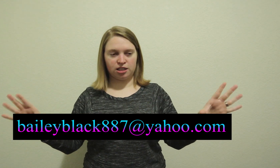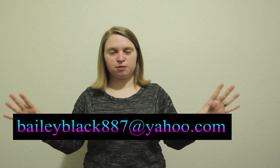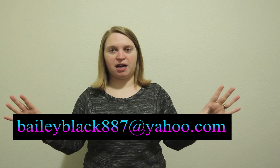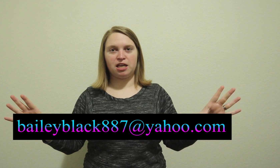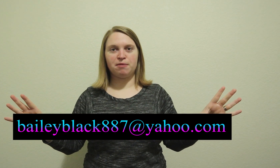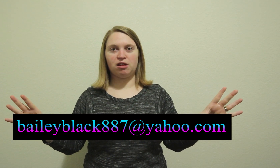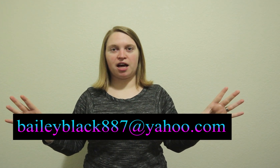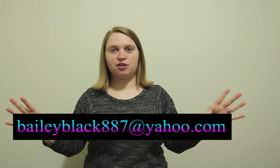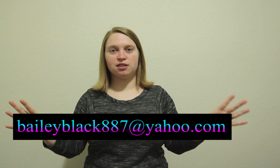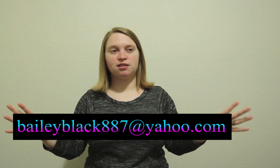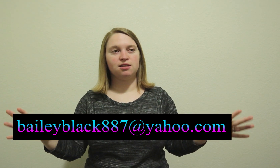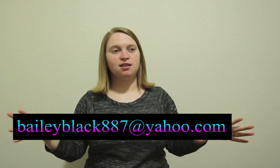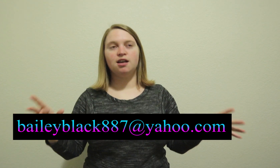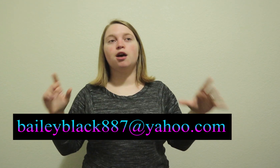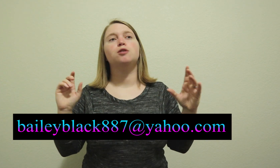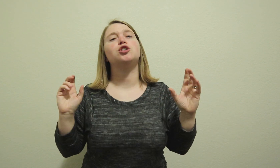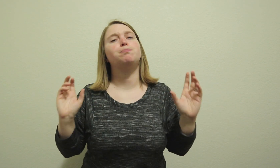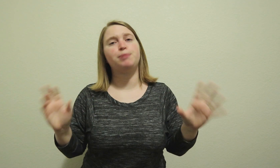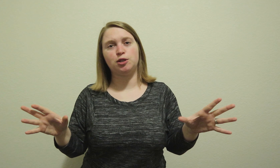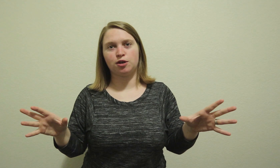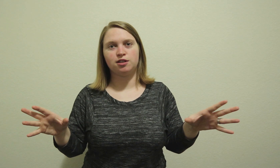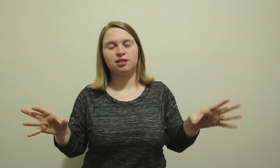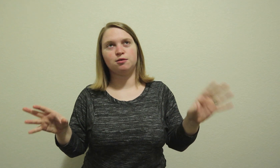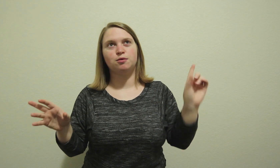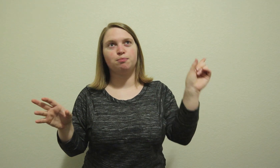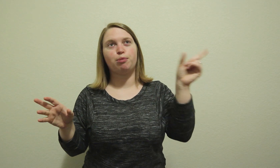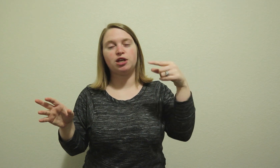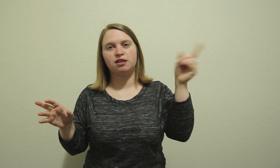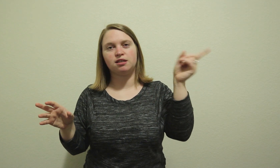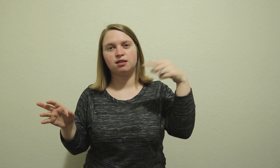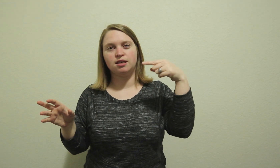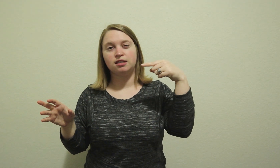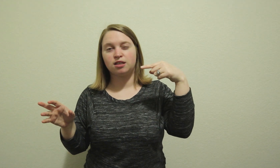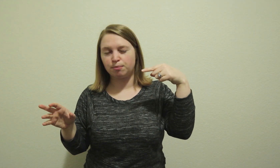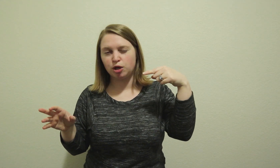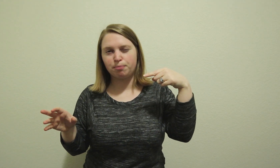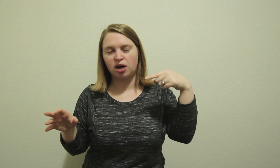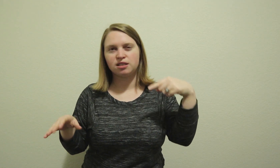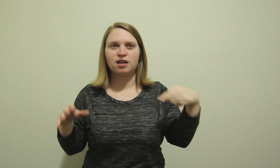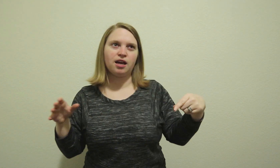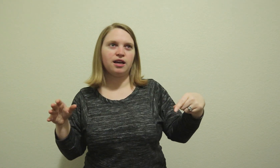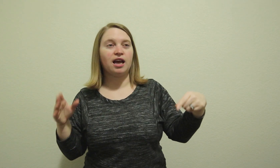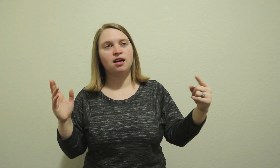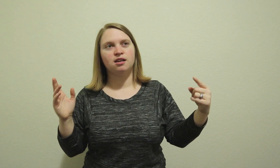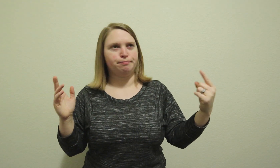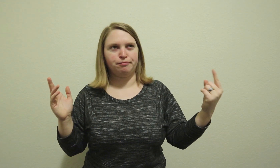This is my email address Just be sure to put in the subject box saying